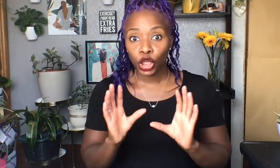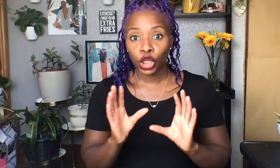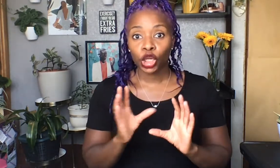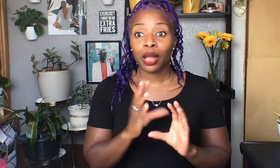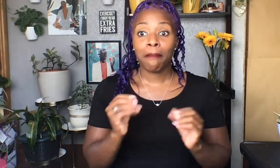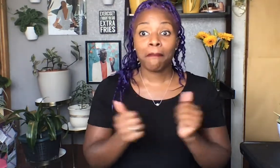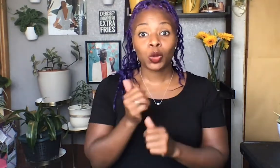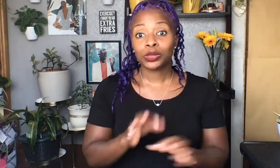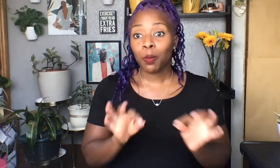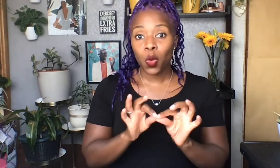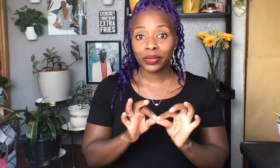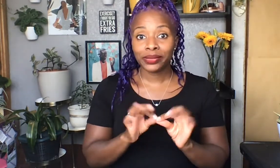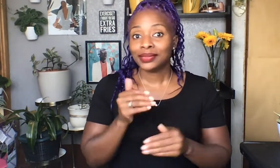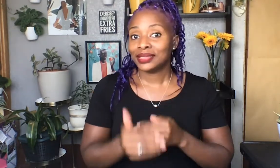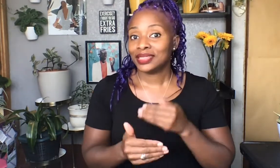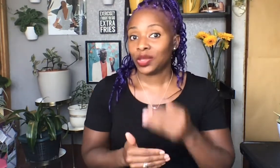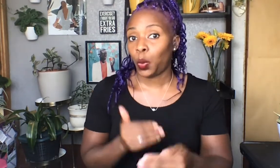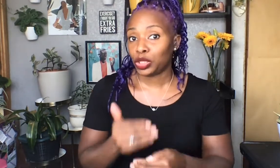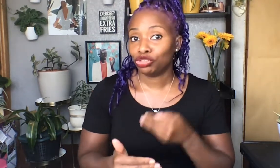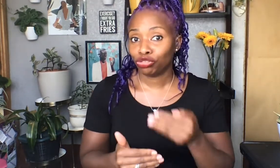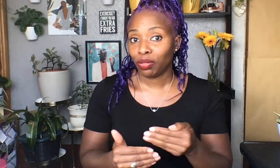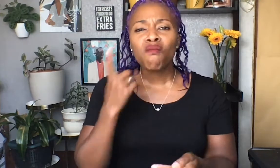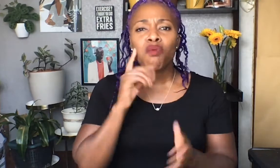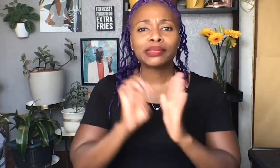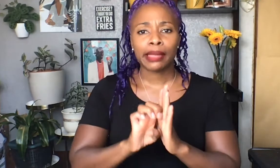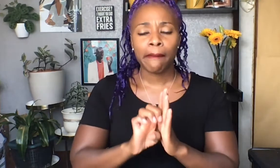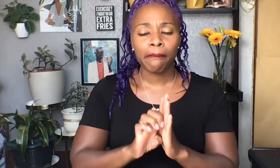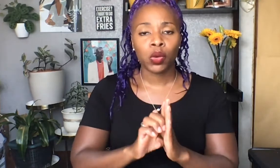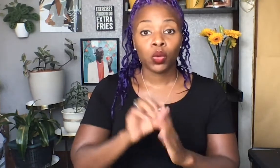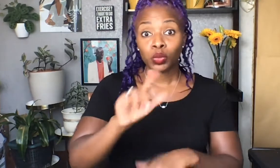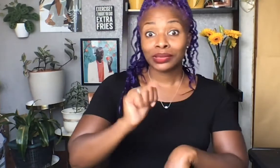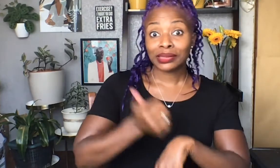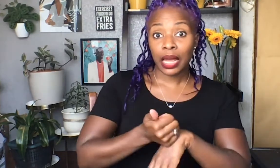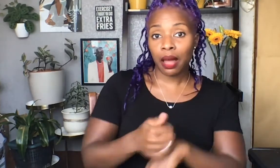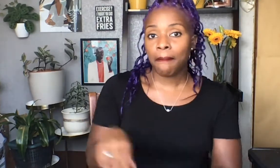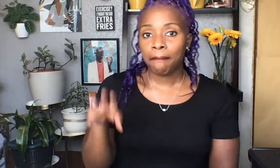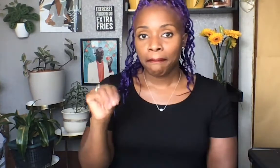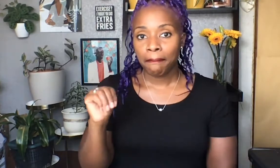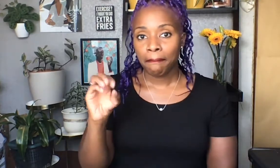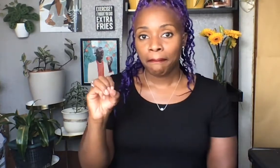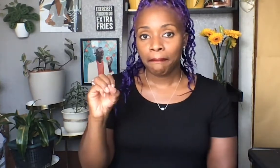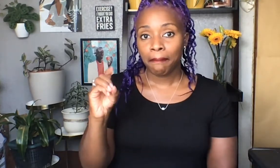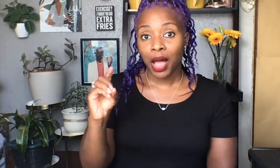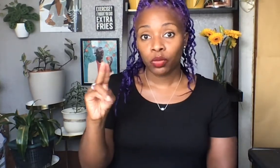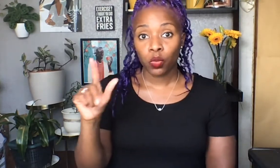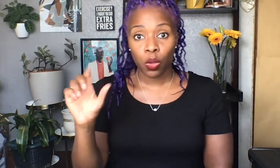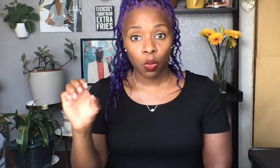and most importantly, sequential. For example, you could set up modules sequentially,